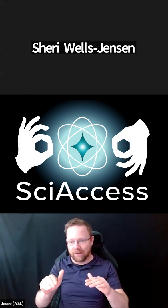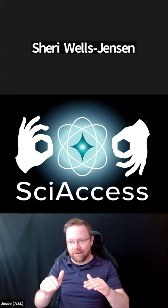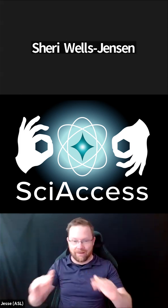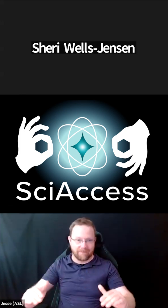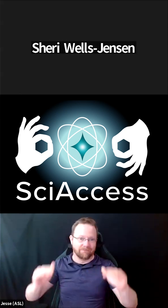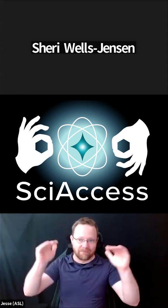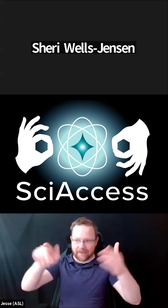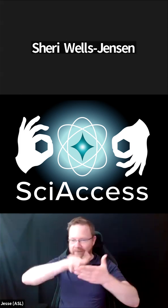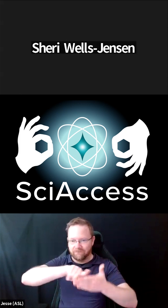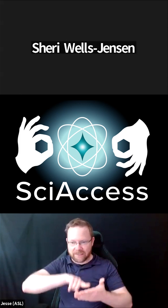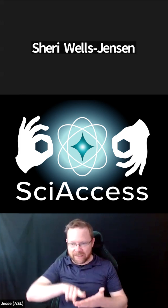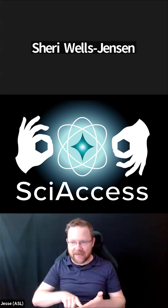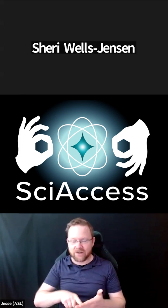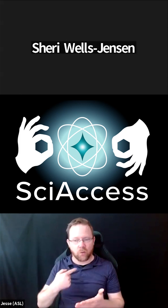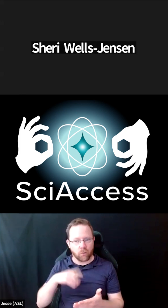need to go and be astronauts and do those jobs.